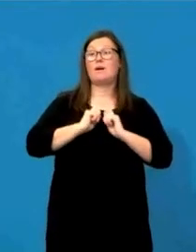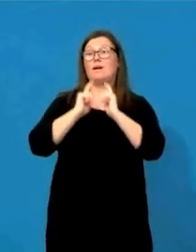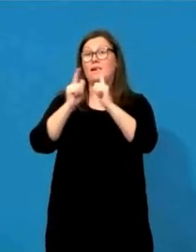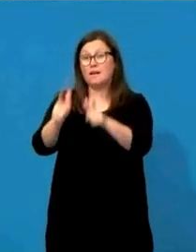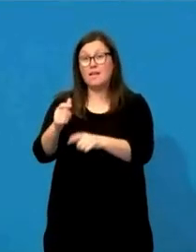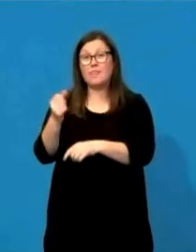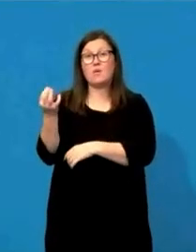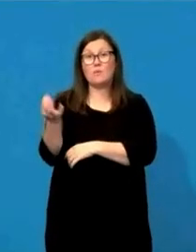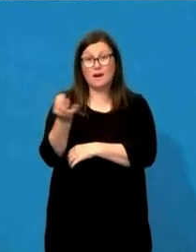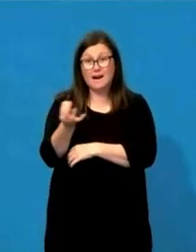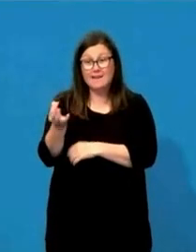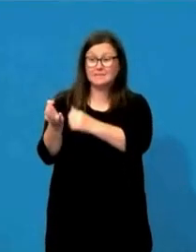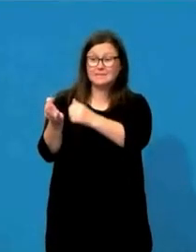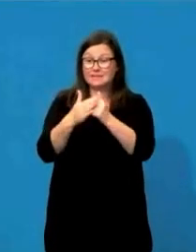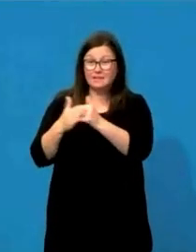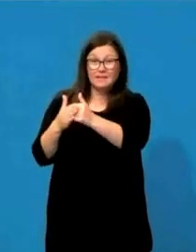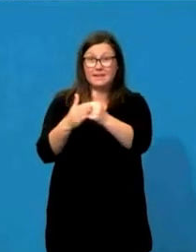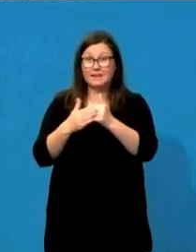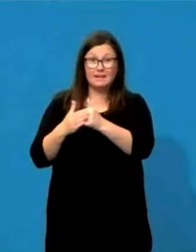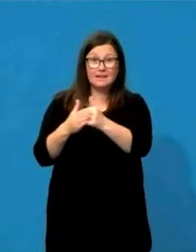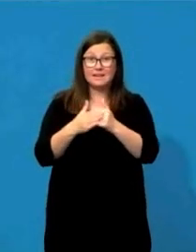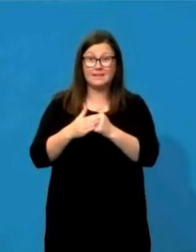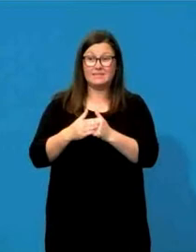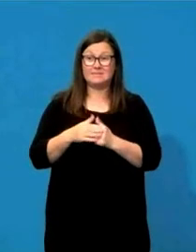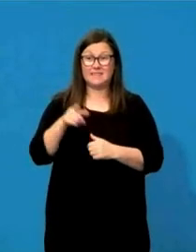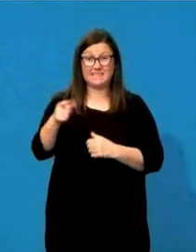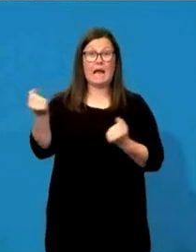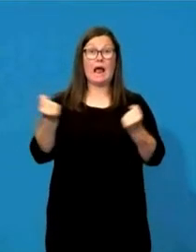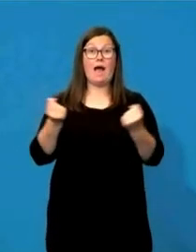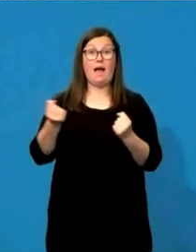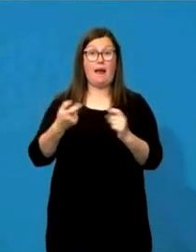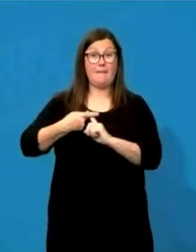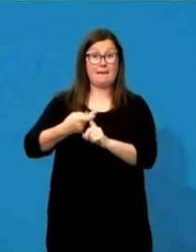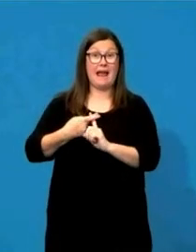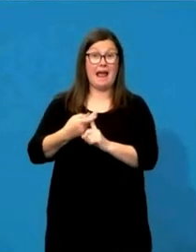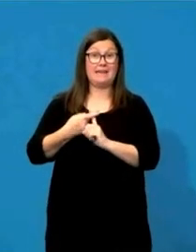time to fix it between fixing up cars. So, Ronita has to sit on a bed and wait.